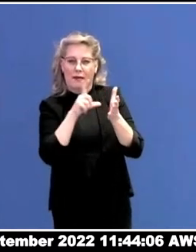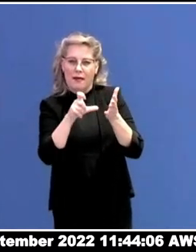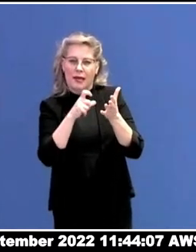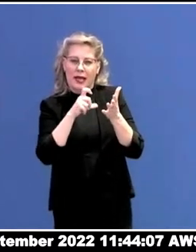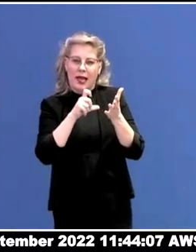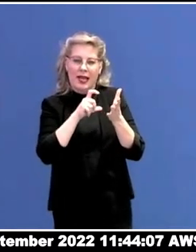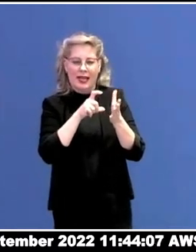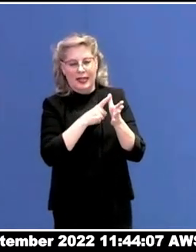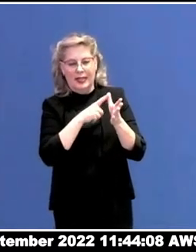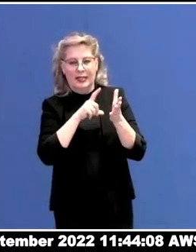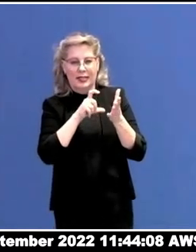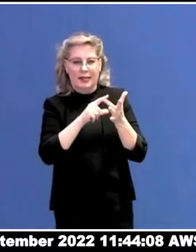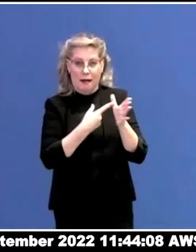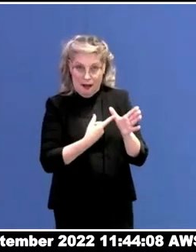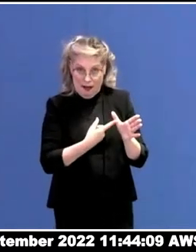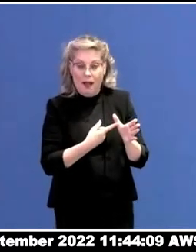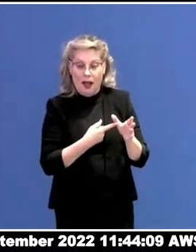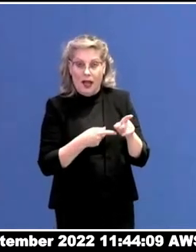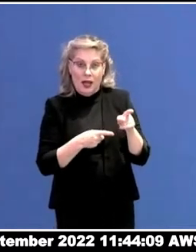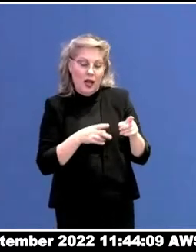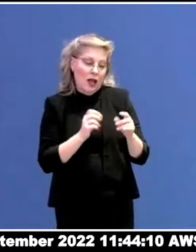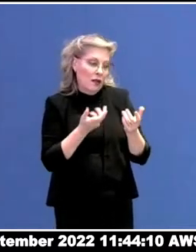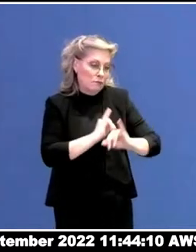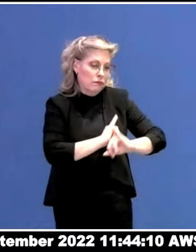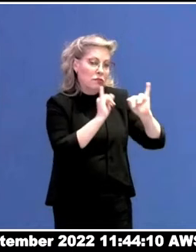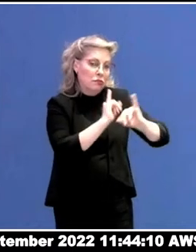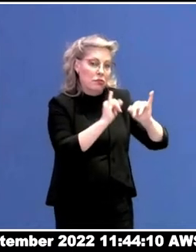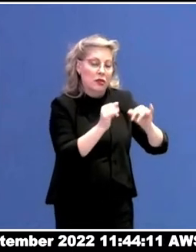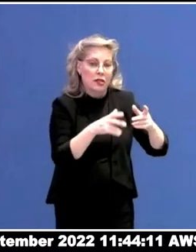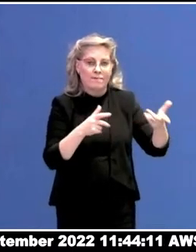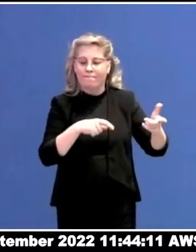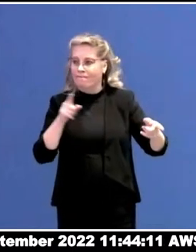had men on the roofs and, you know, it was just chaotic - it was just catastrophic.